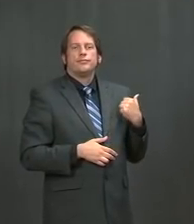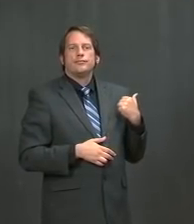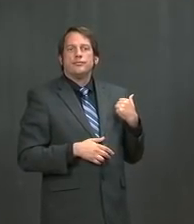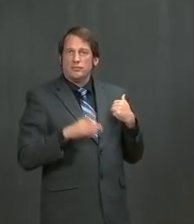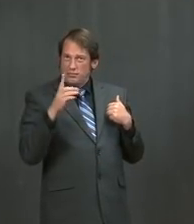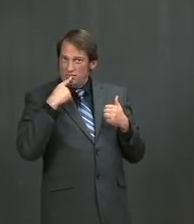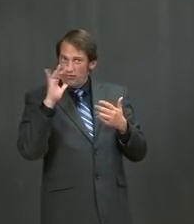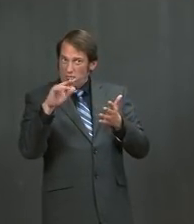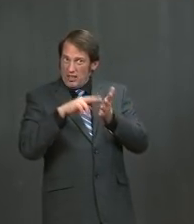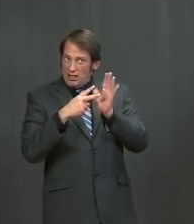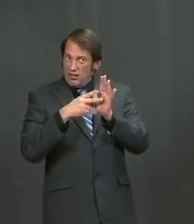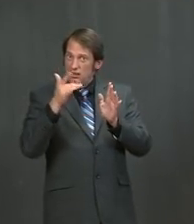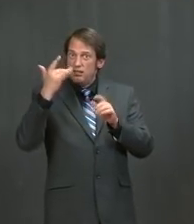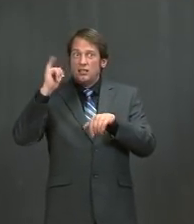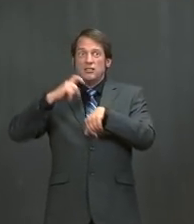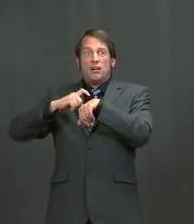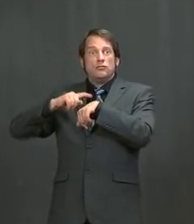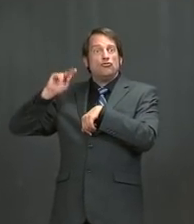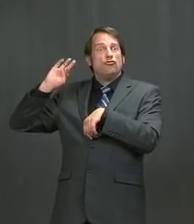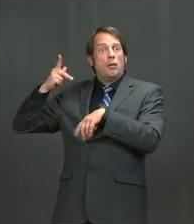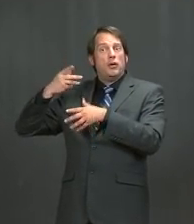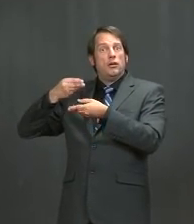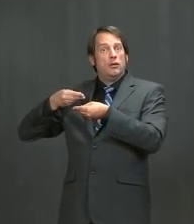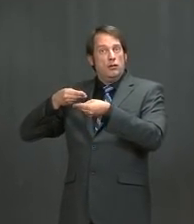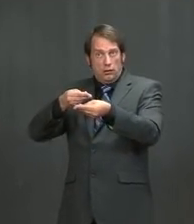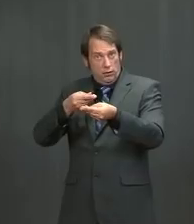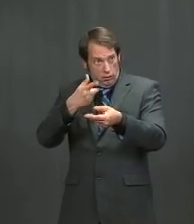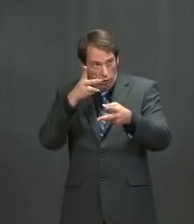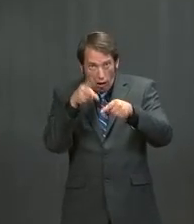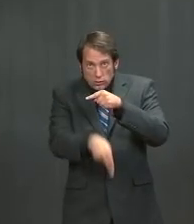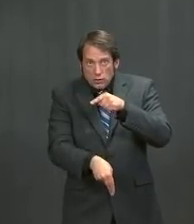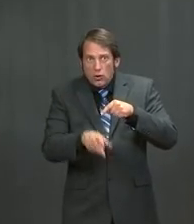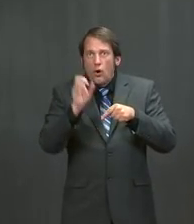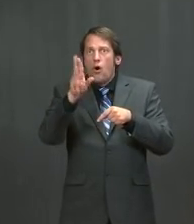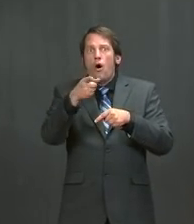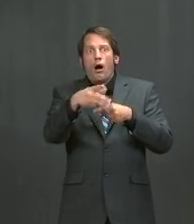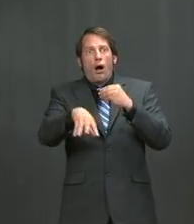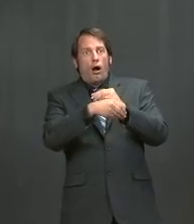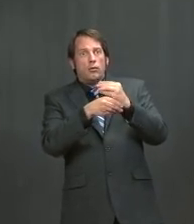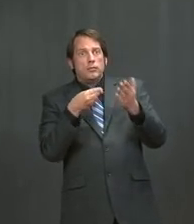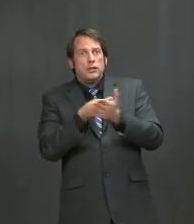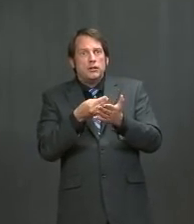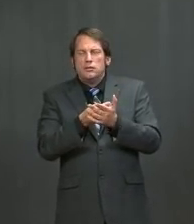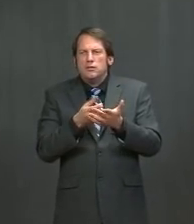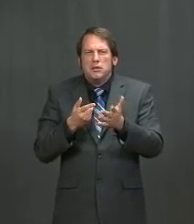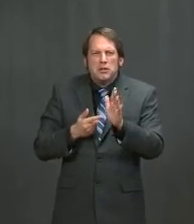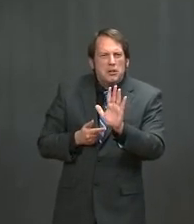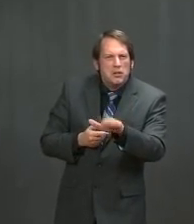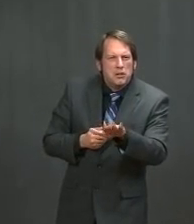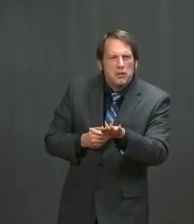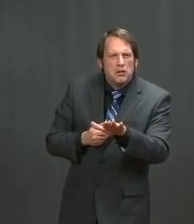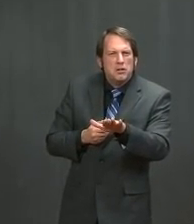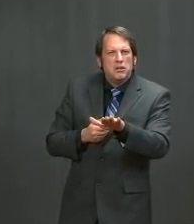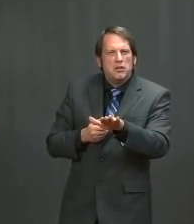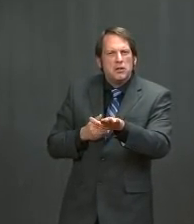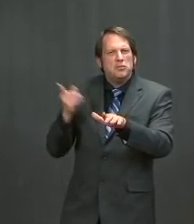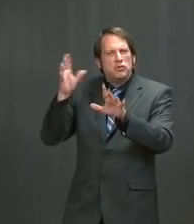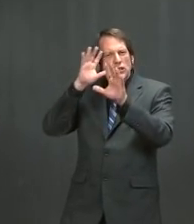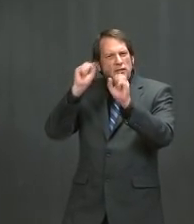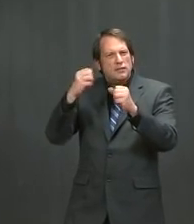that he's expecting to see implemented? Ms. Psaki: In the region? >> The Press: Yes. Ms. Psaki: Well, he's proposed $4 billion in funding in his immigration proposal,